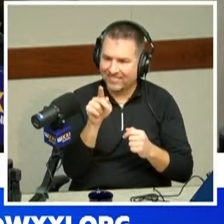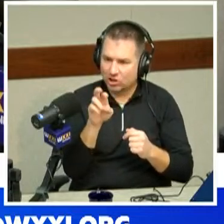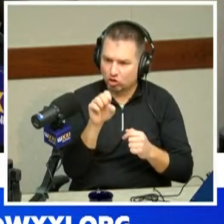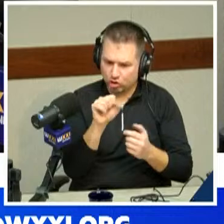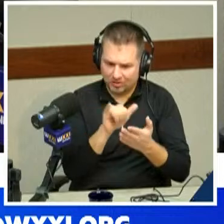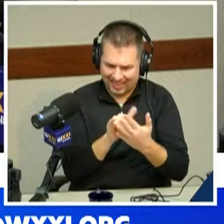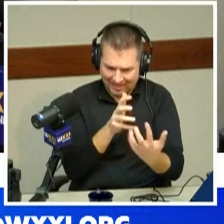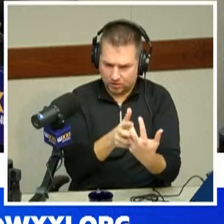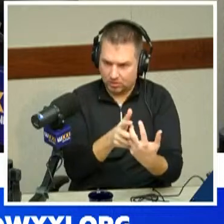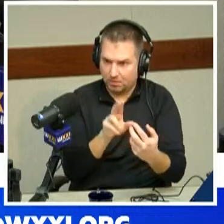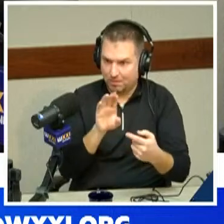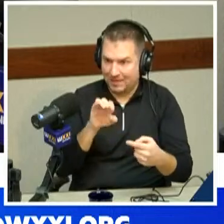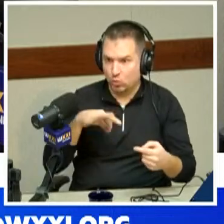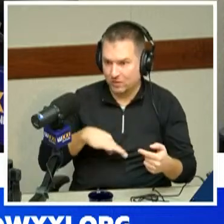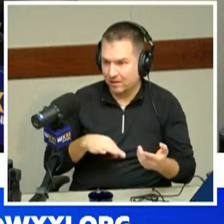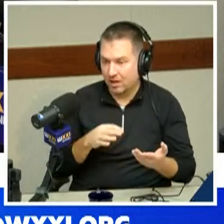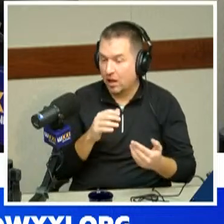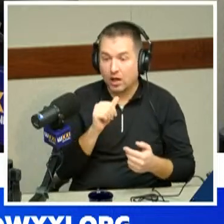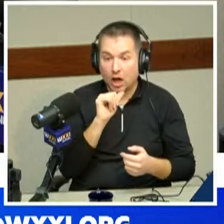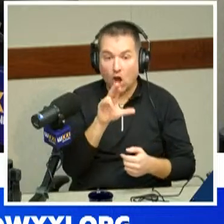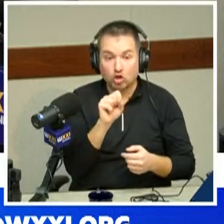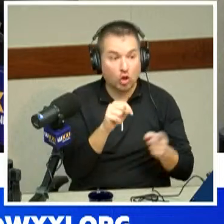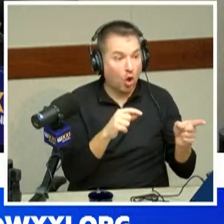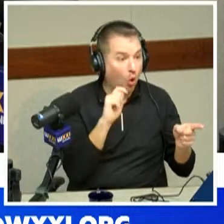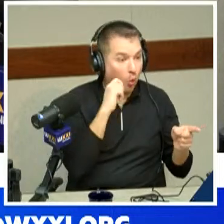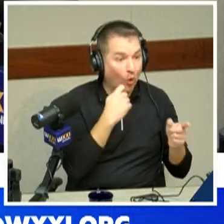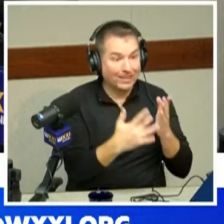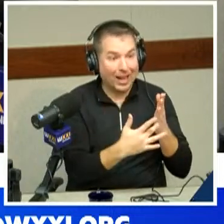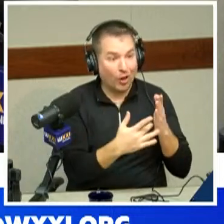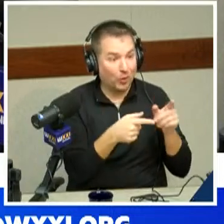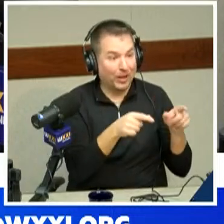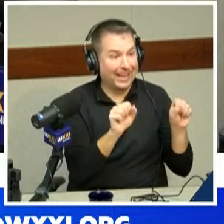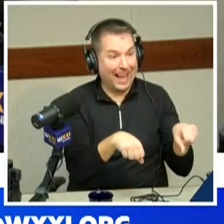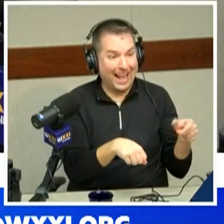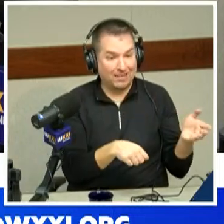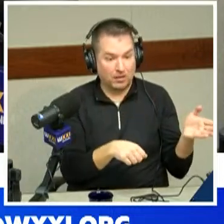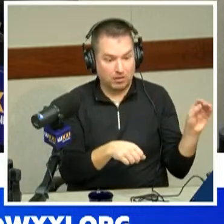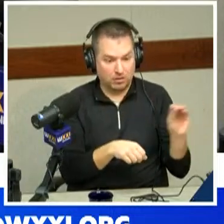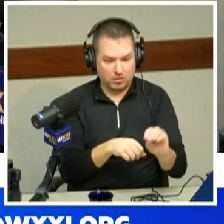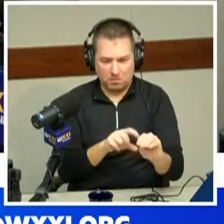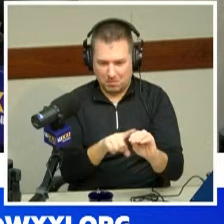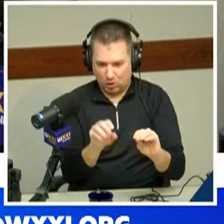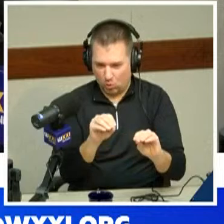think is useful not because the technology is there that we can do it but it's useful and also